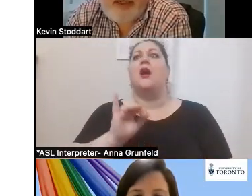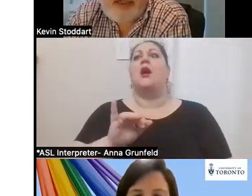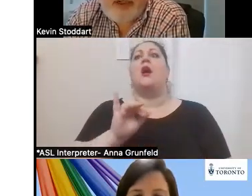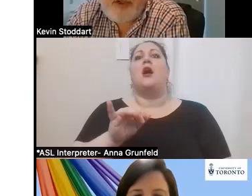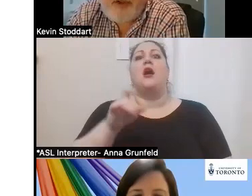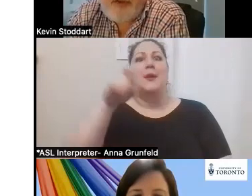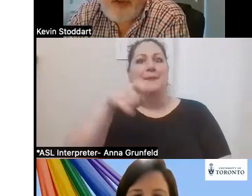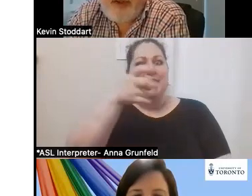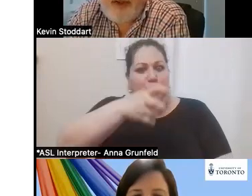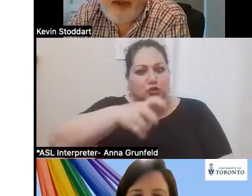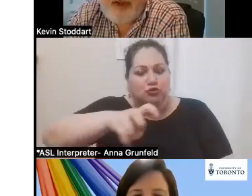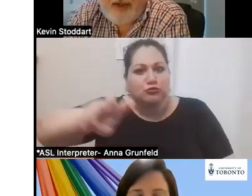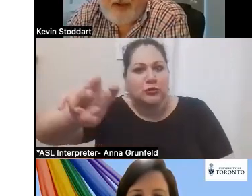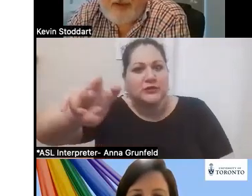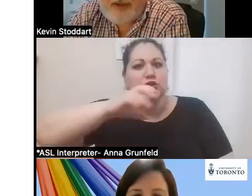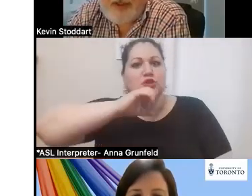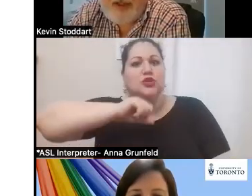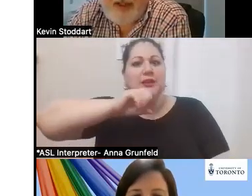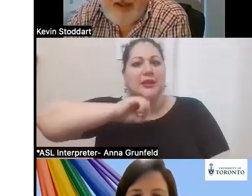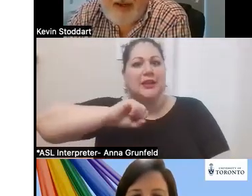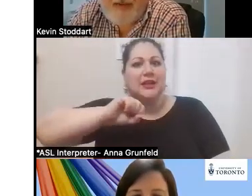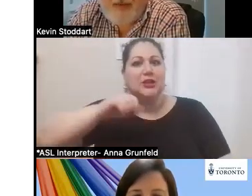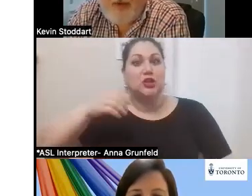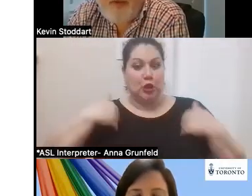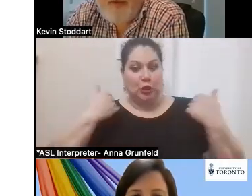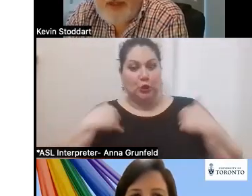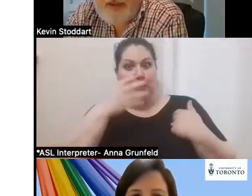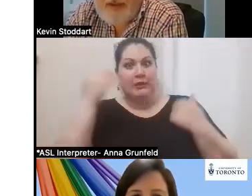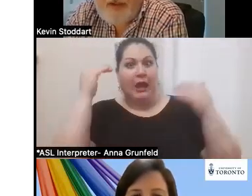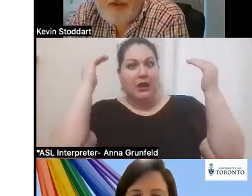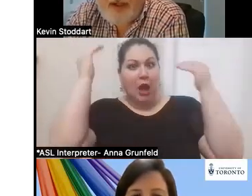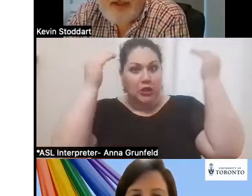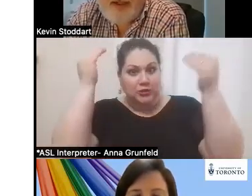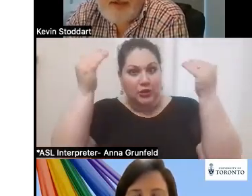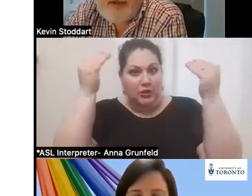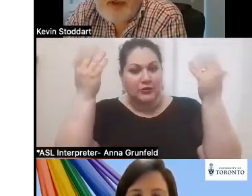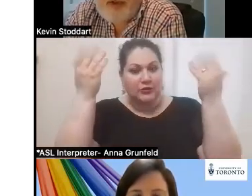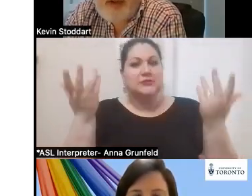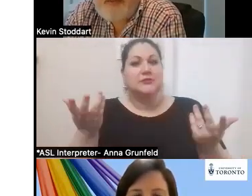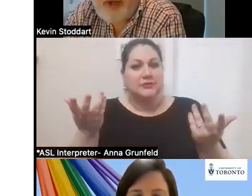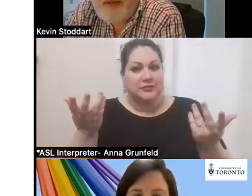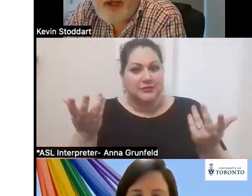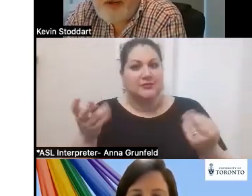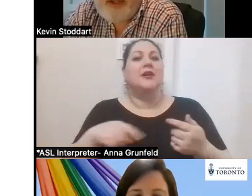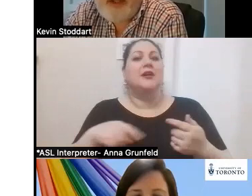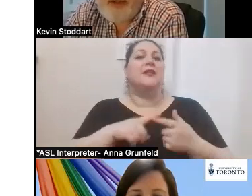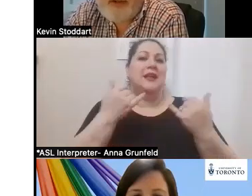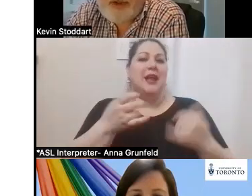age youth and adults and have moved into, into serving primarily adults.